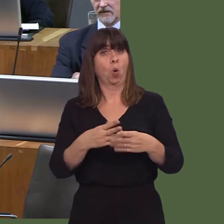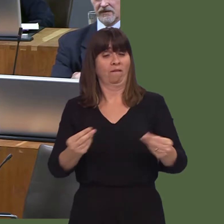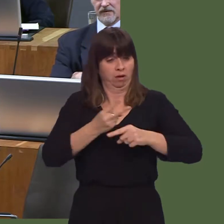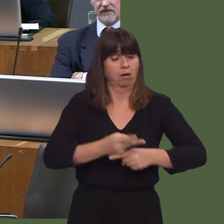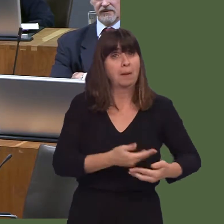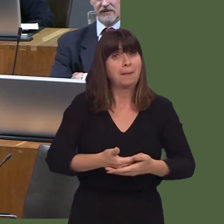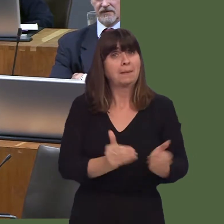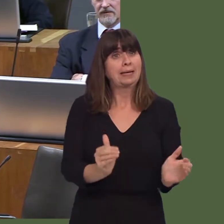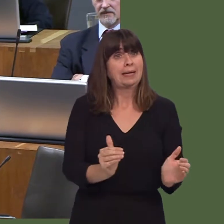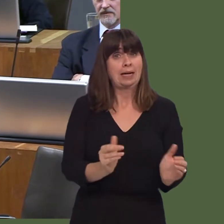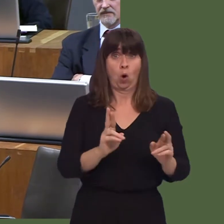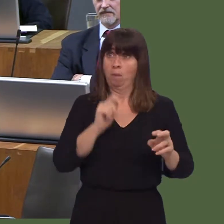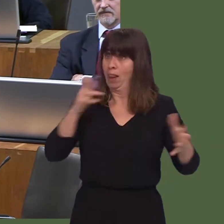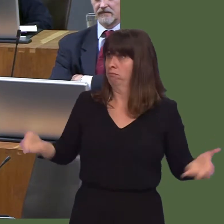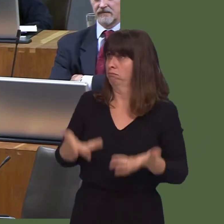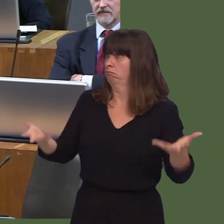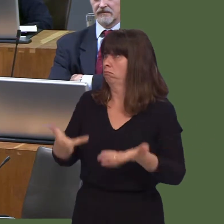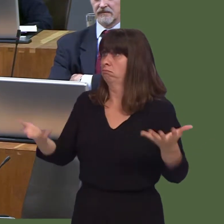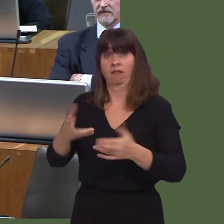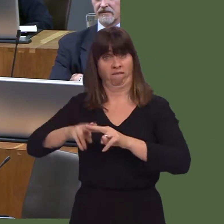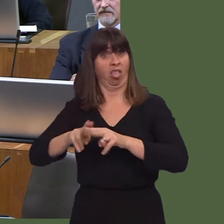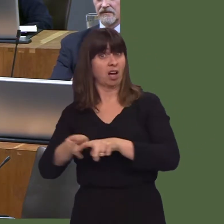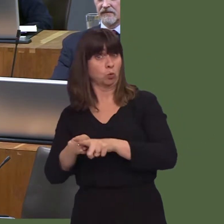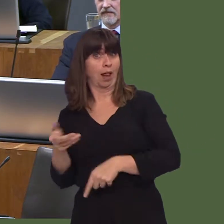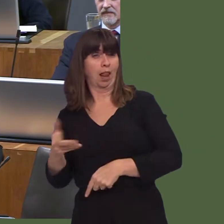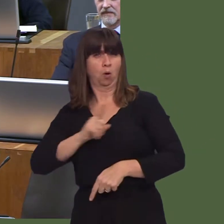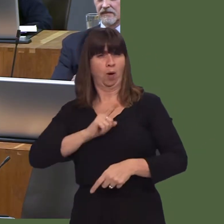take advantage of it, because there is a real issue of gender inequality in the decisions